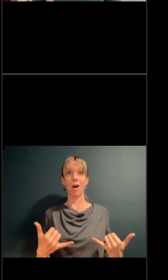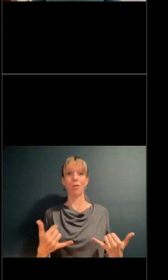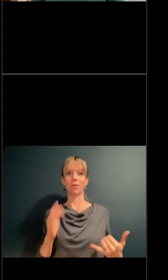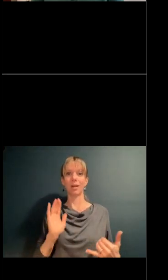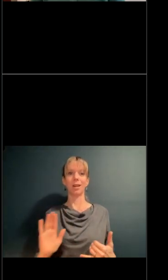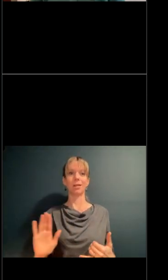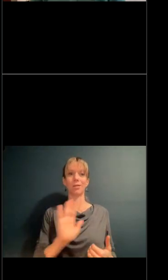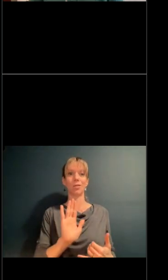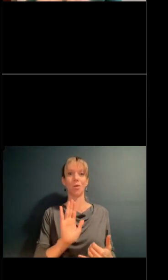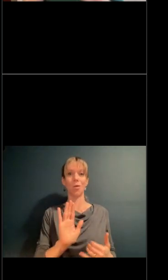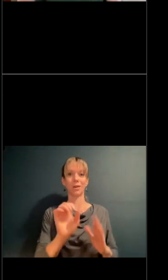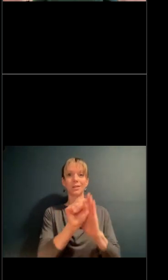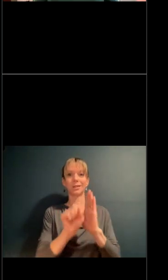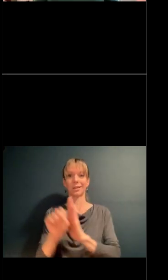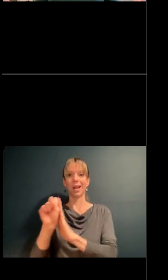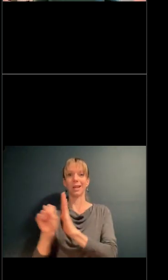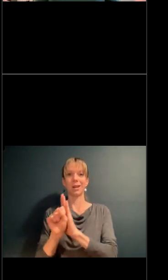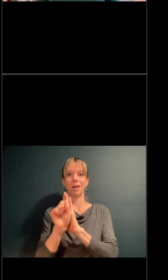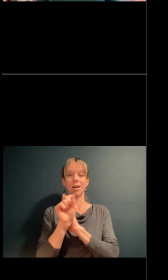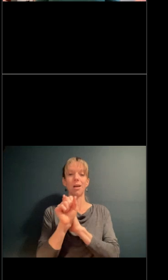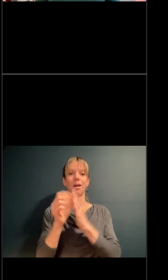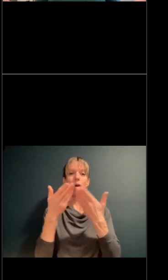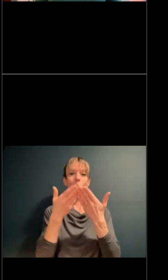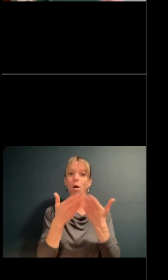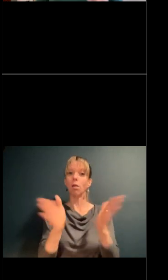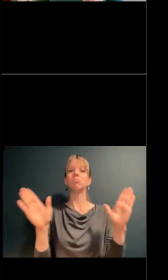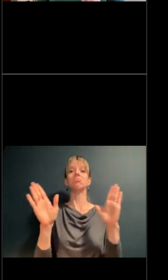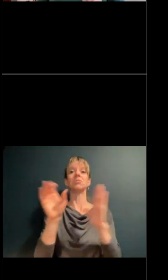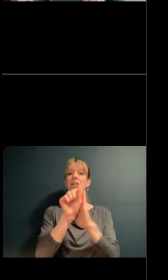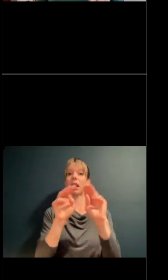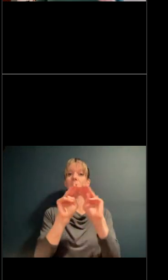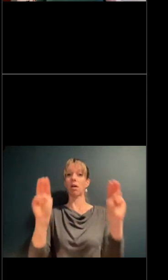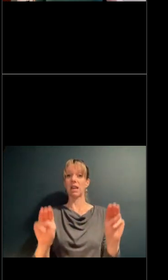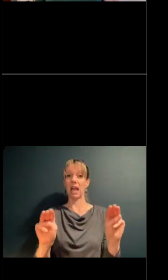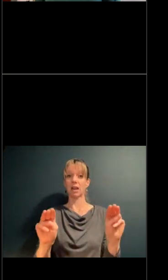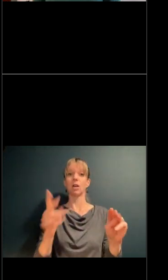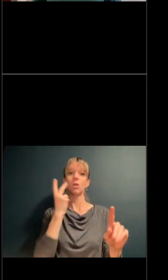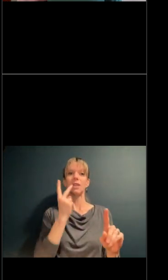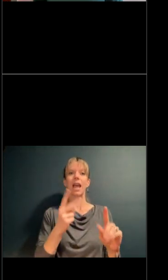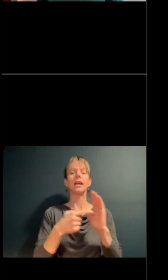own states across Montana for example. You can find examples of separation,